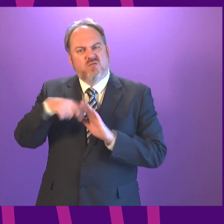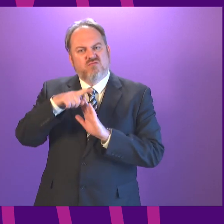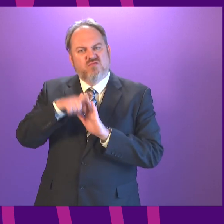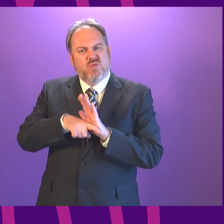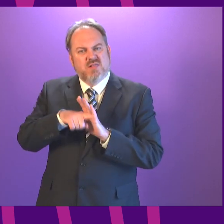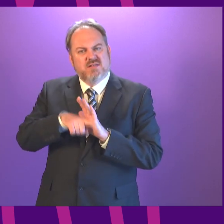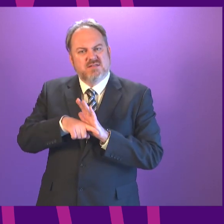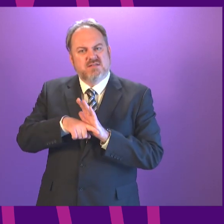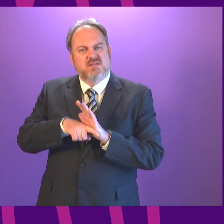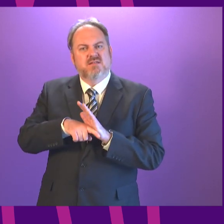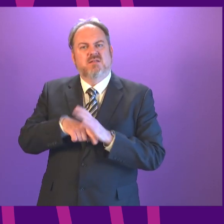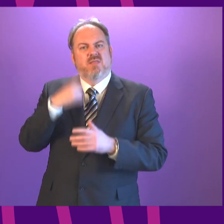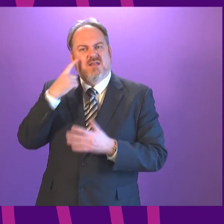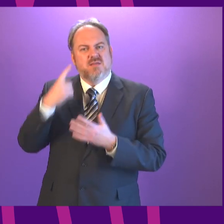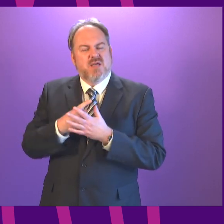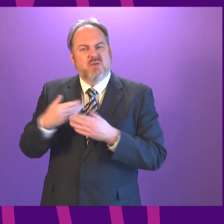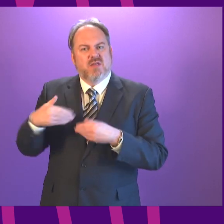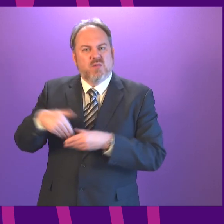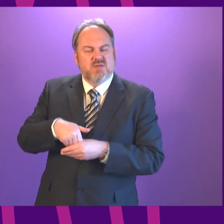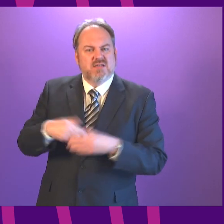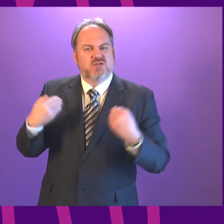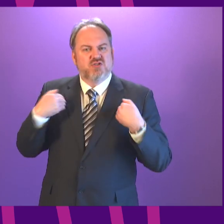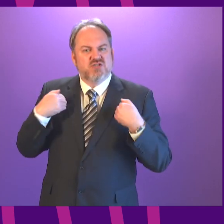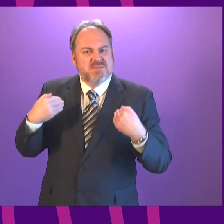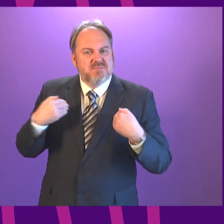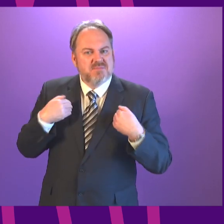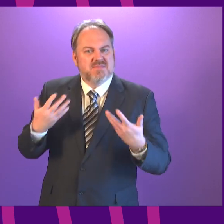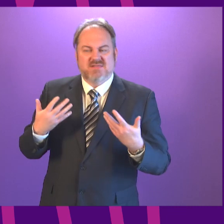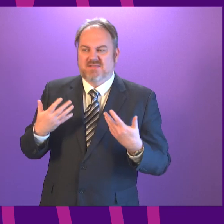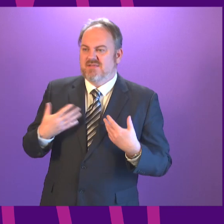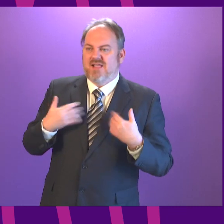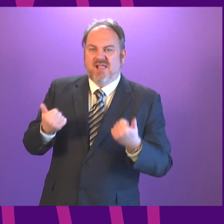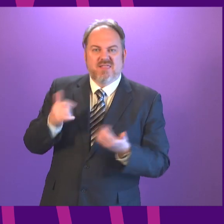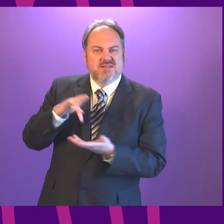flexibility for gyms and health and fitness facilities, given their positive mental health